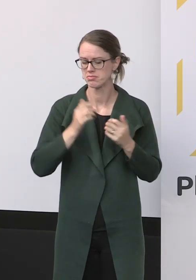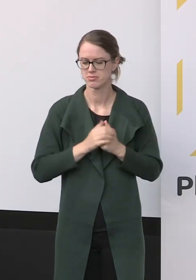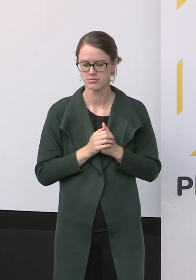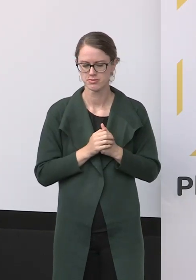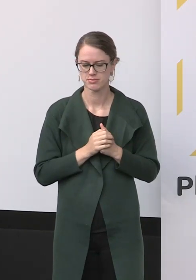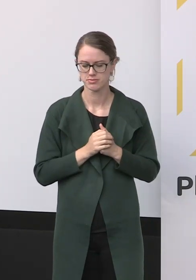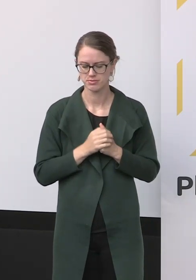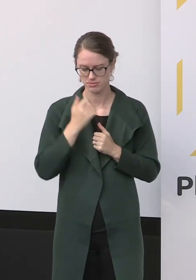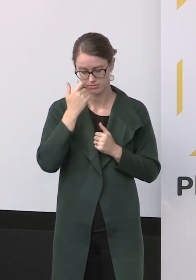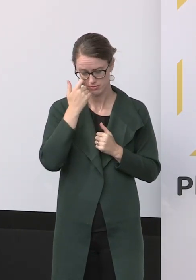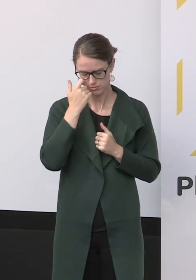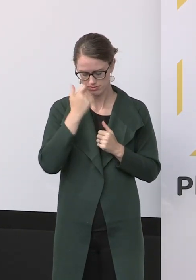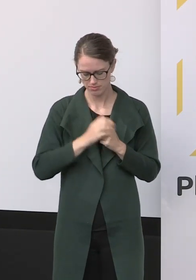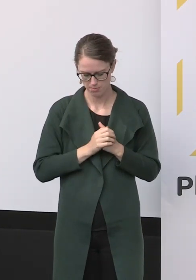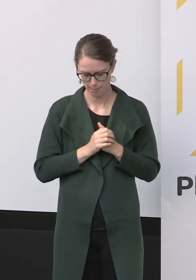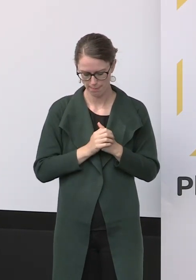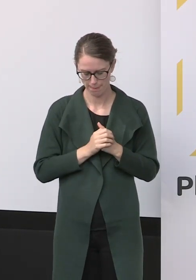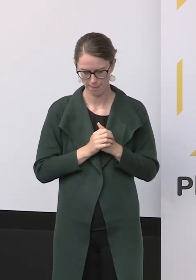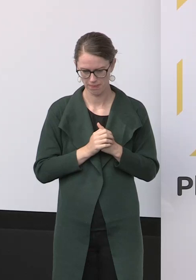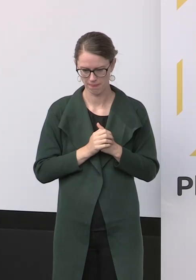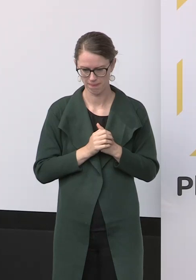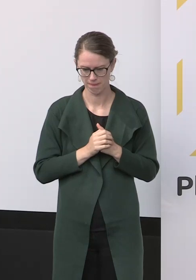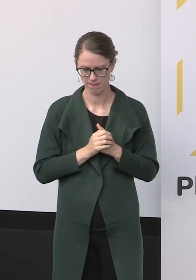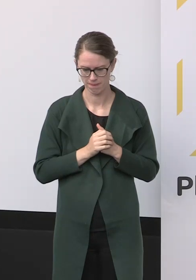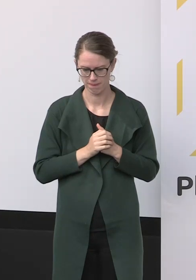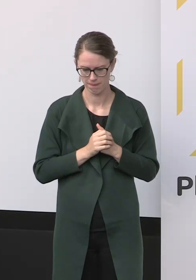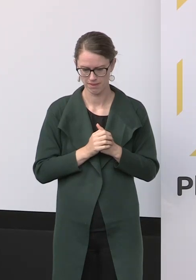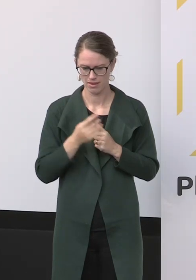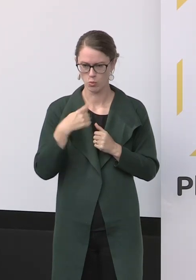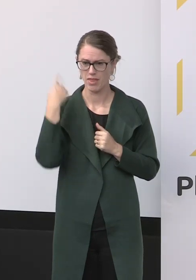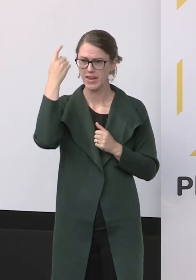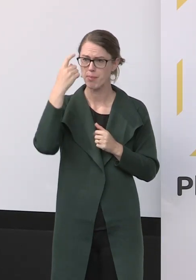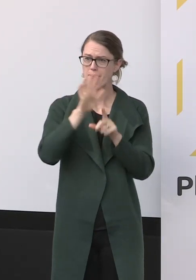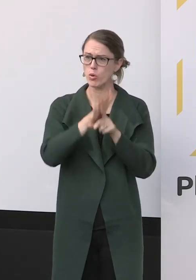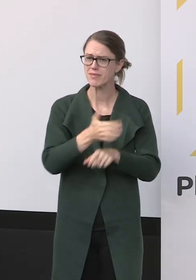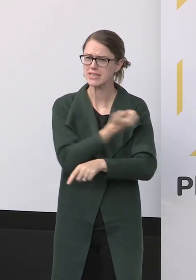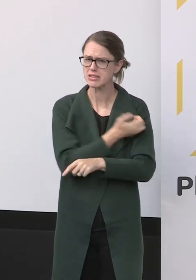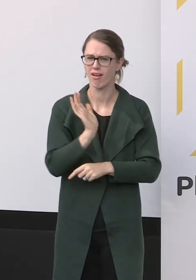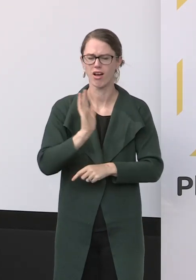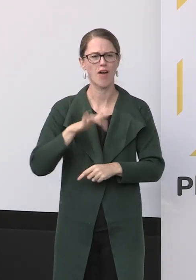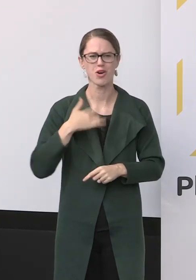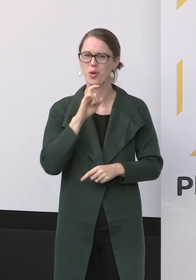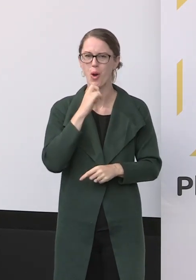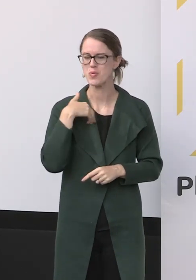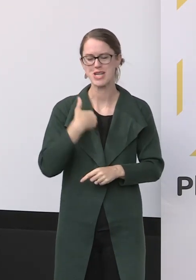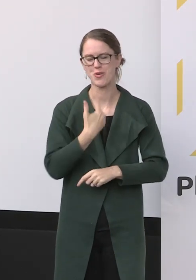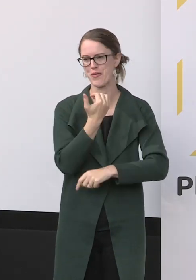Yes, people may have raised it as a concern. It's not